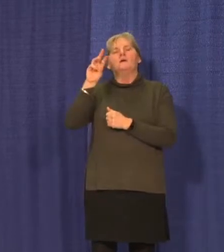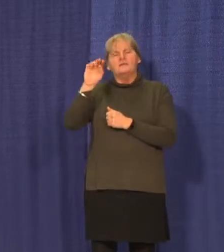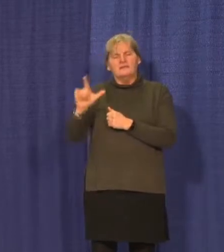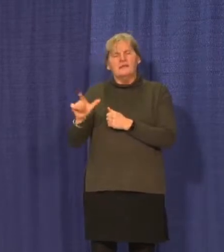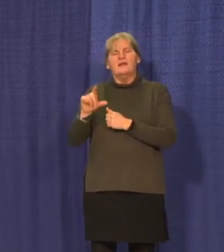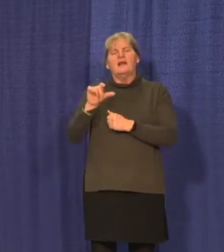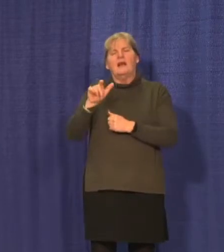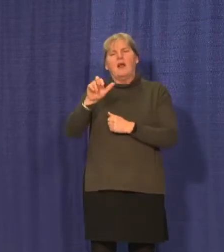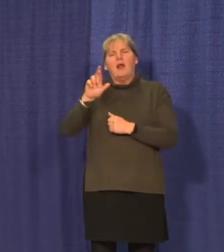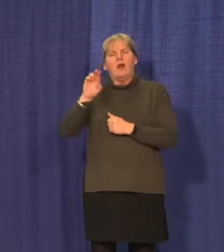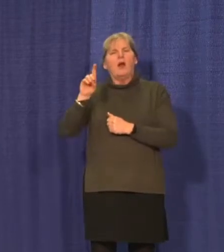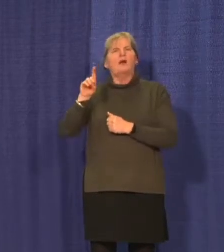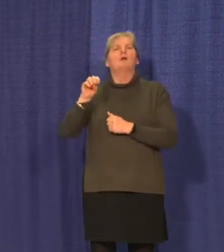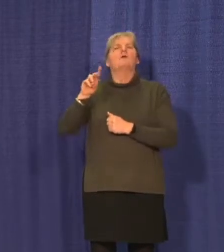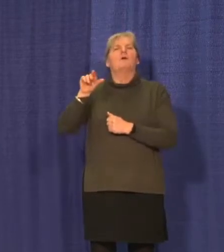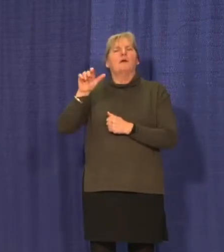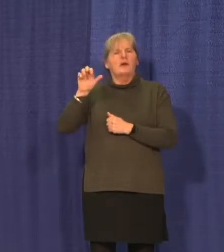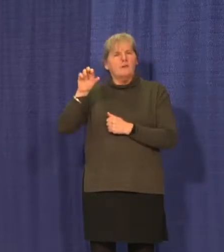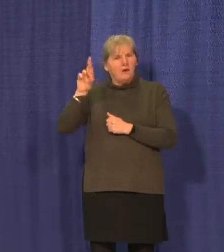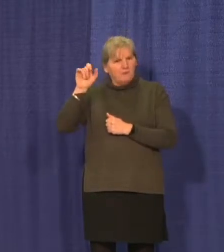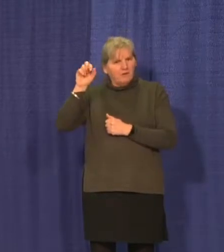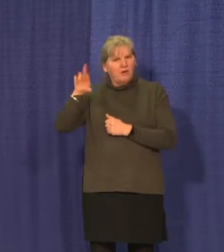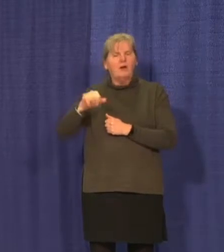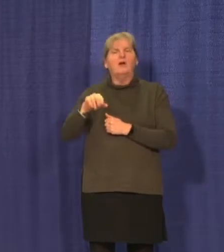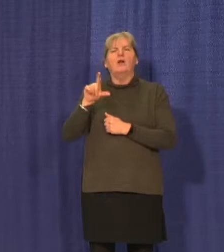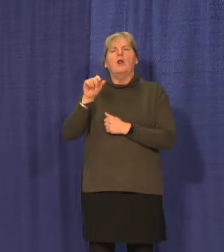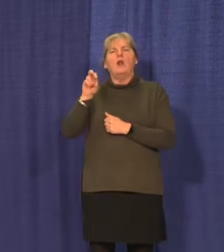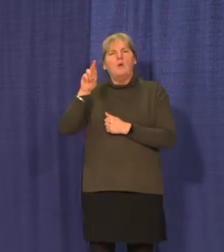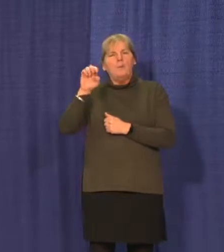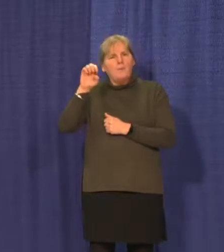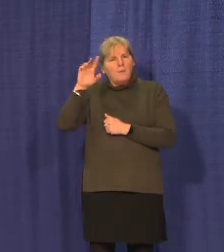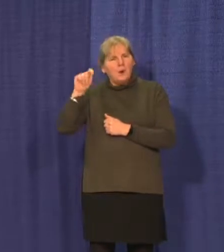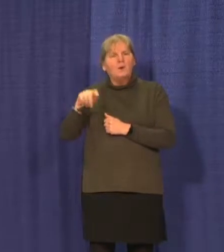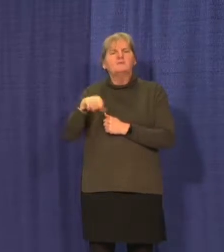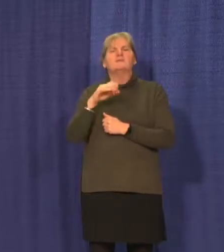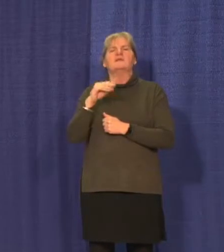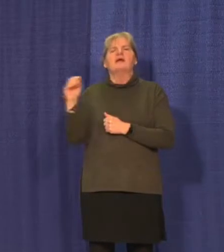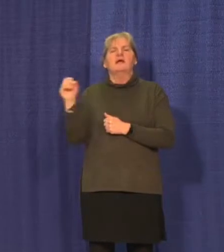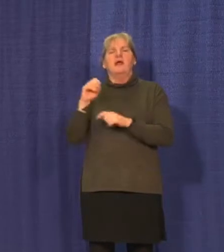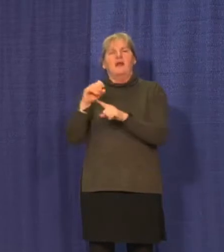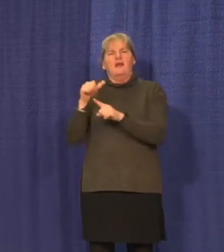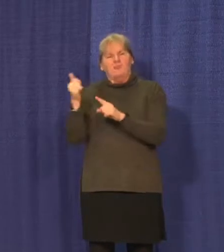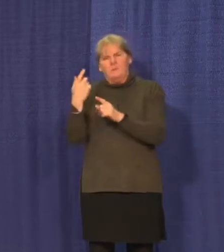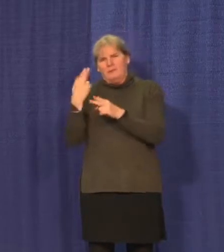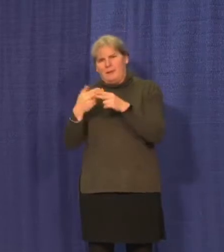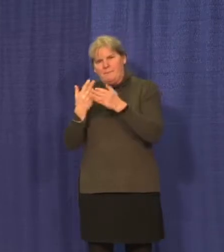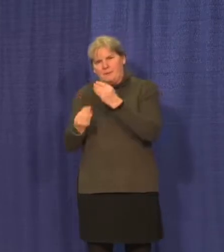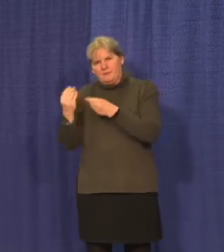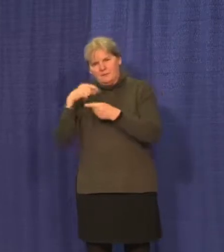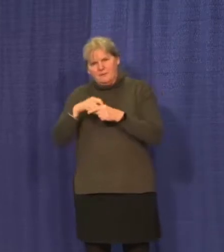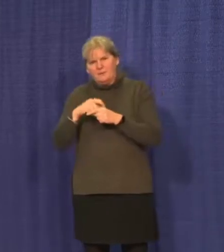are, Good Hope Lake for helping to make sure that everybody was aware that the mobile teams are